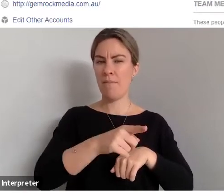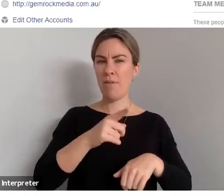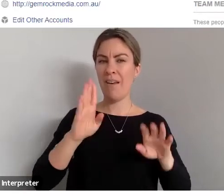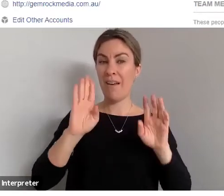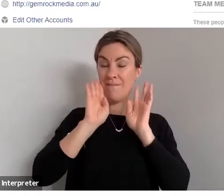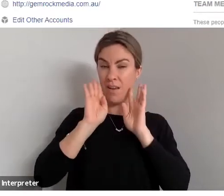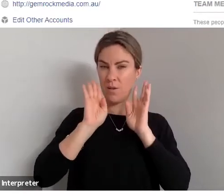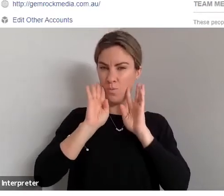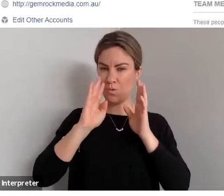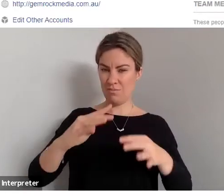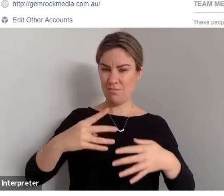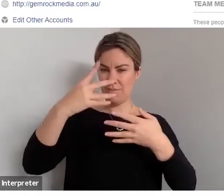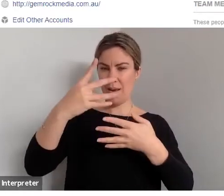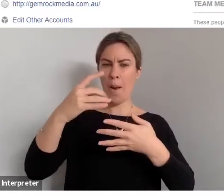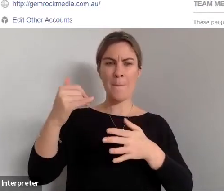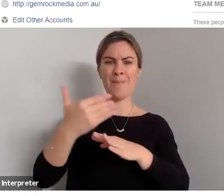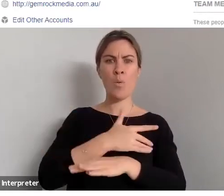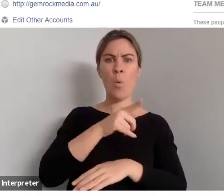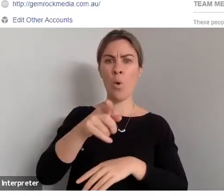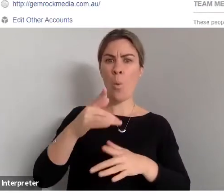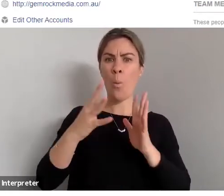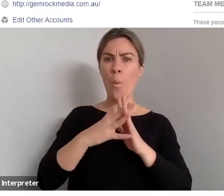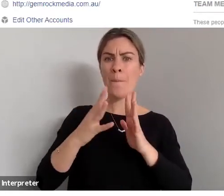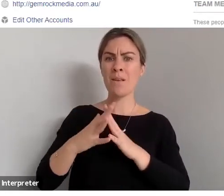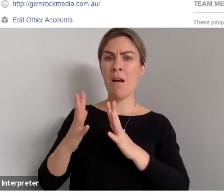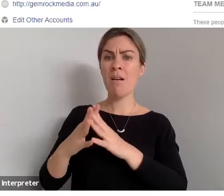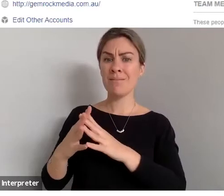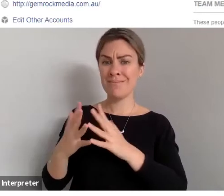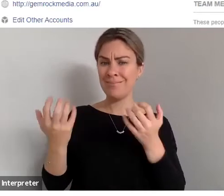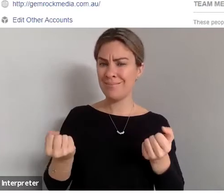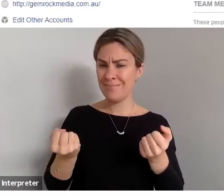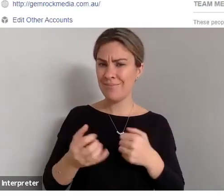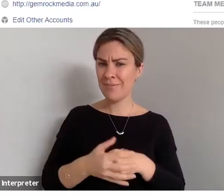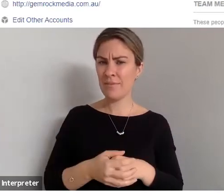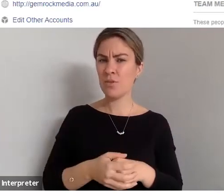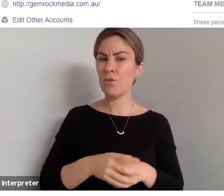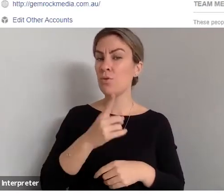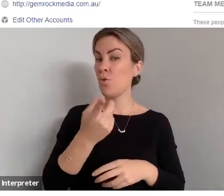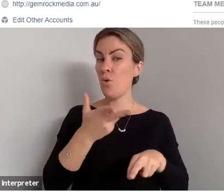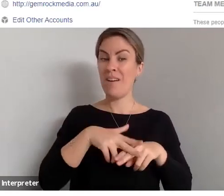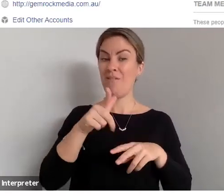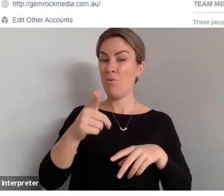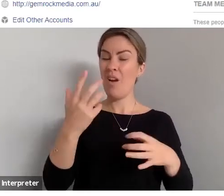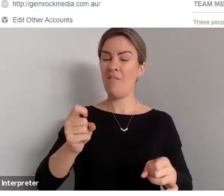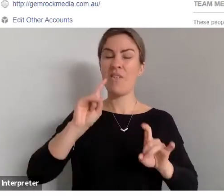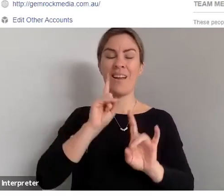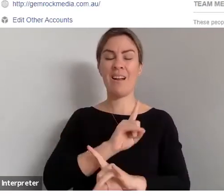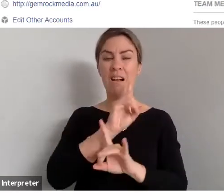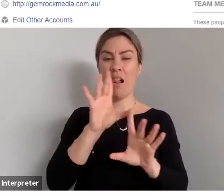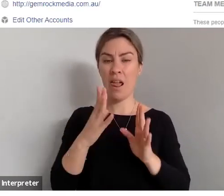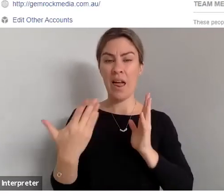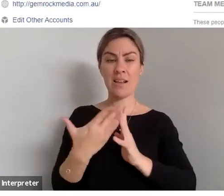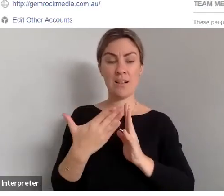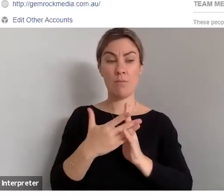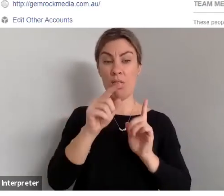So having the clear, accessible, this is the name, I know this name,